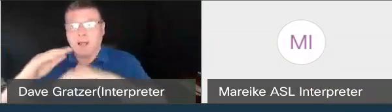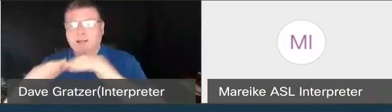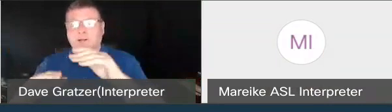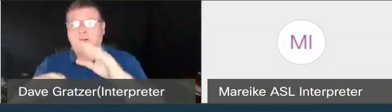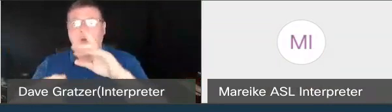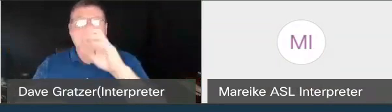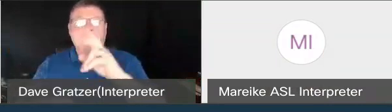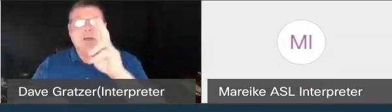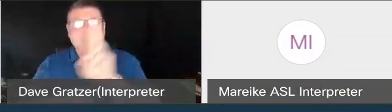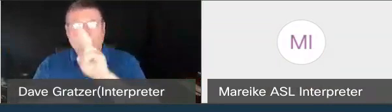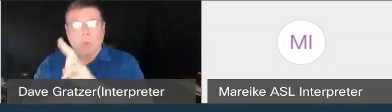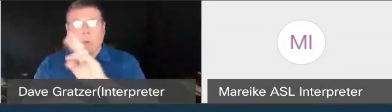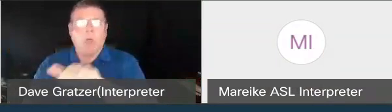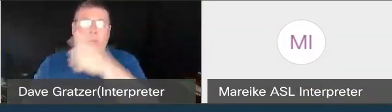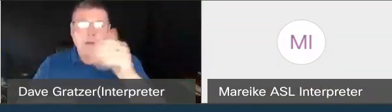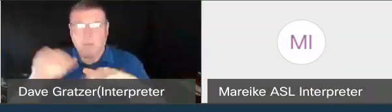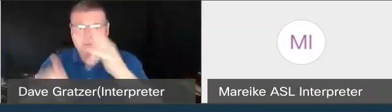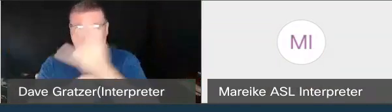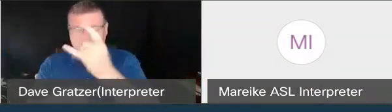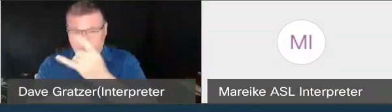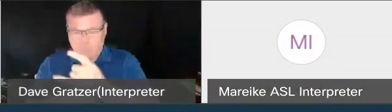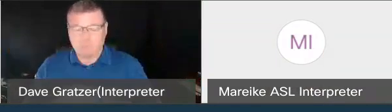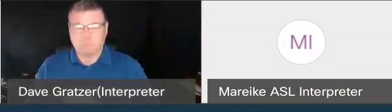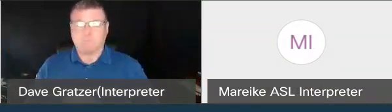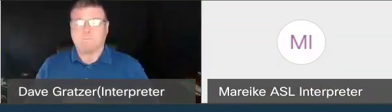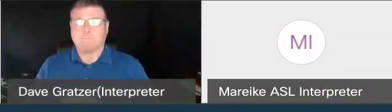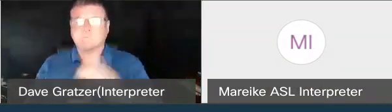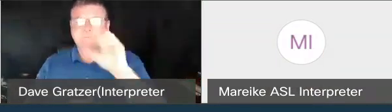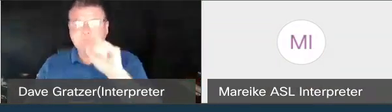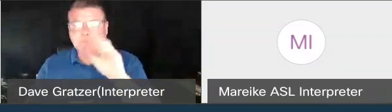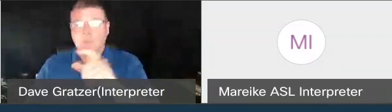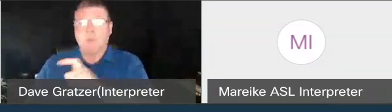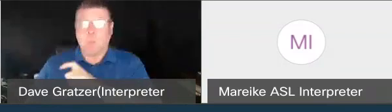of substances other than alcohol. So, Officer Liening and I would like to talk